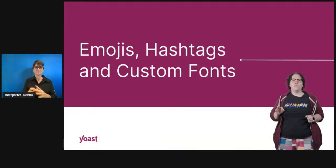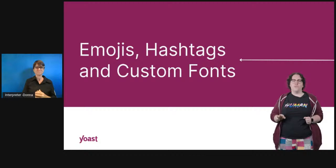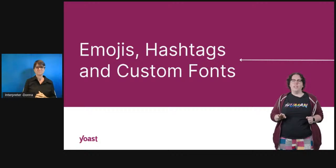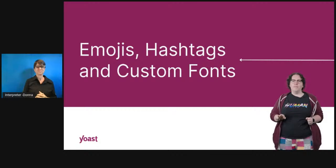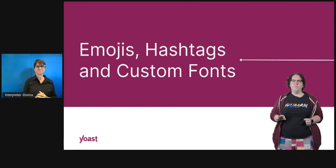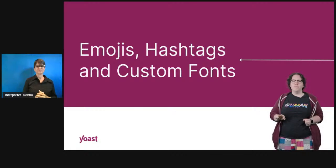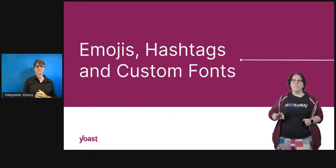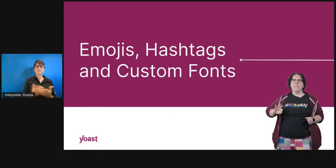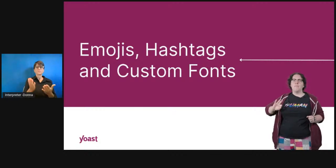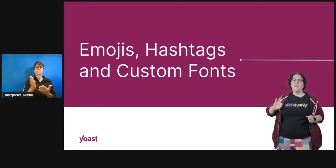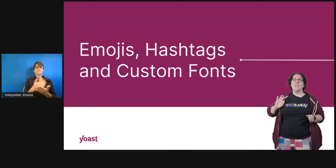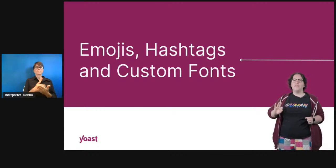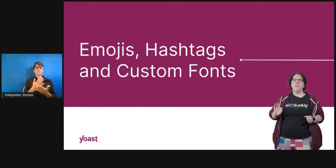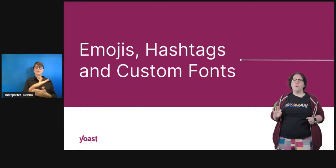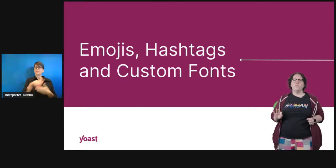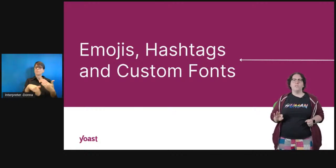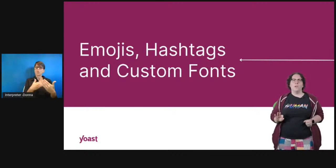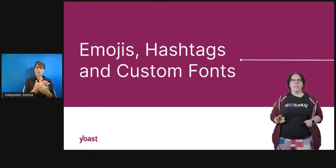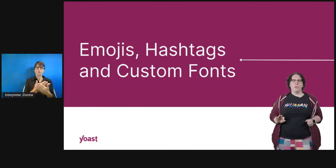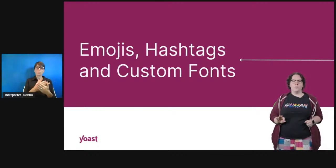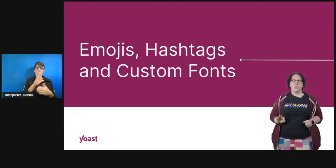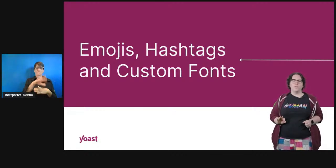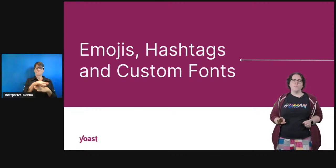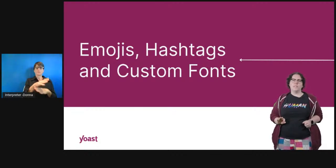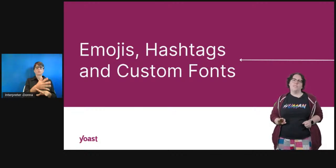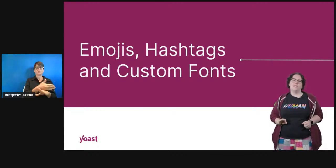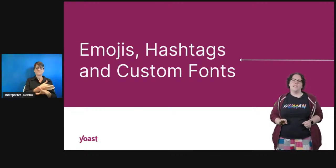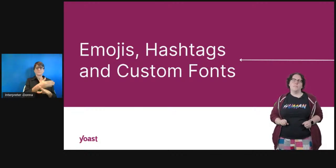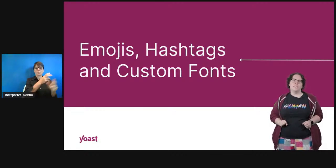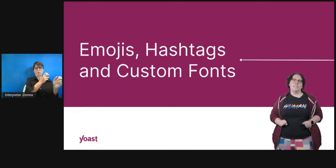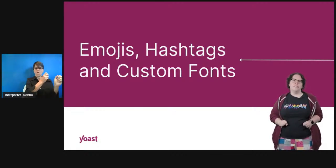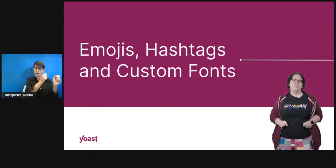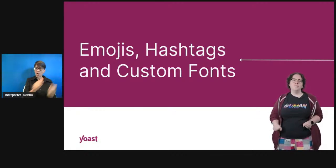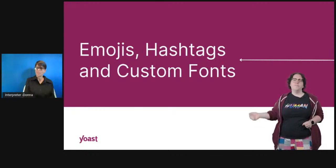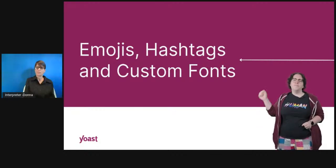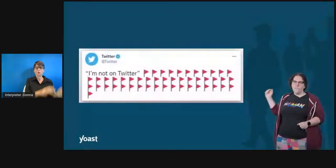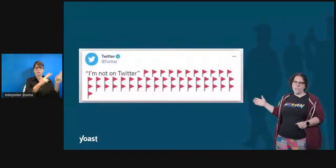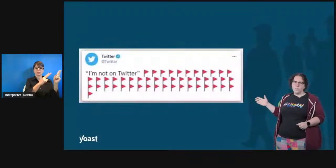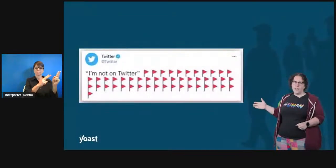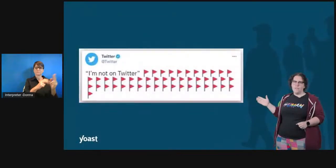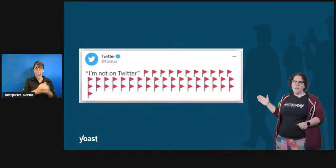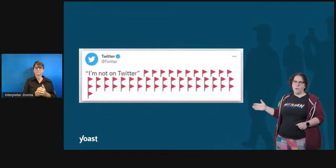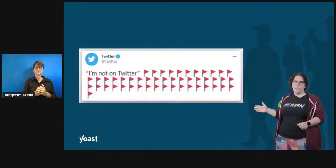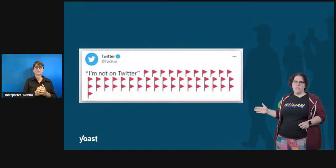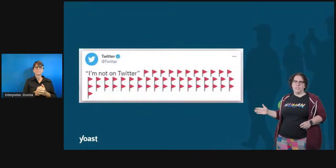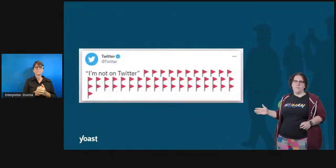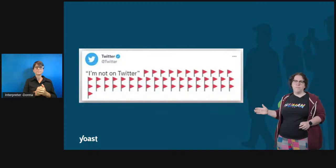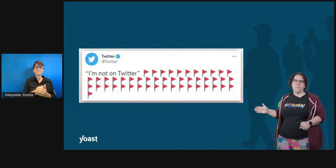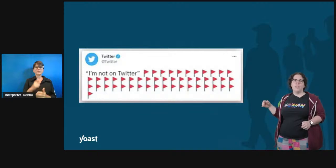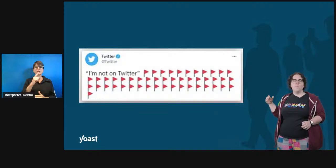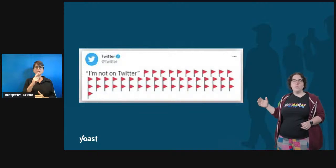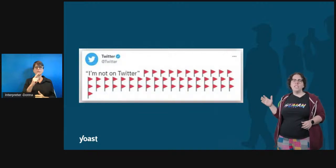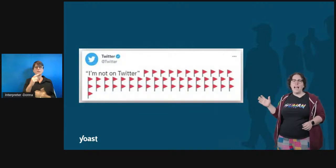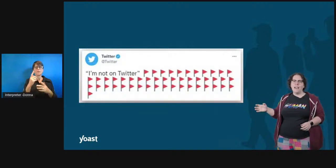processed or upload an SIT file to make sure you are correct and concise. We are on the home straight and with these 3,